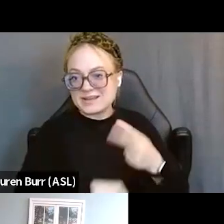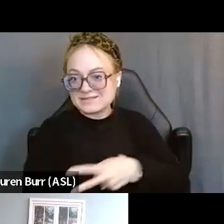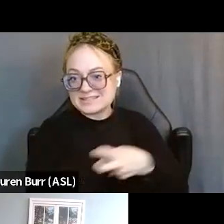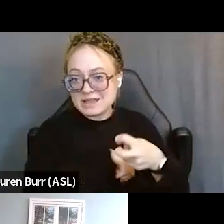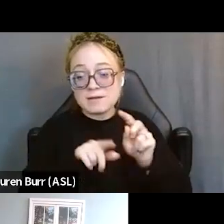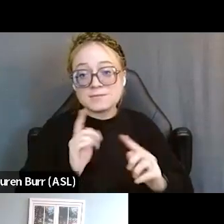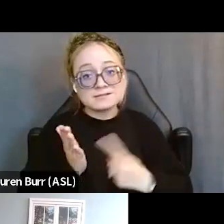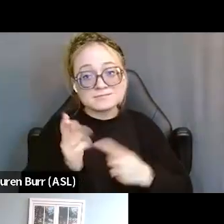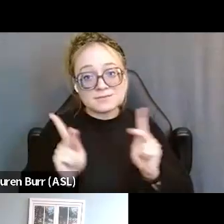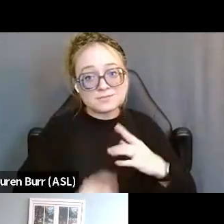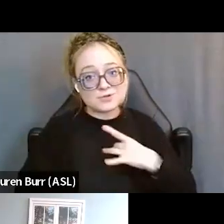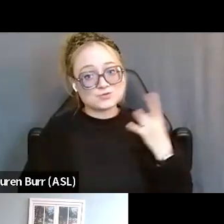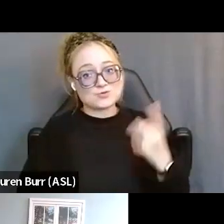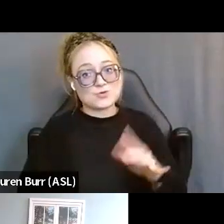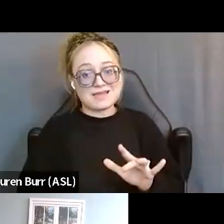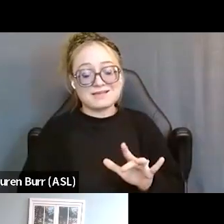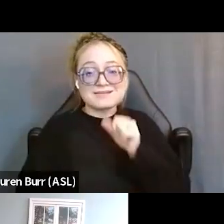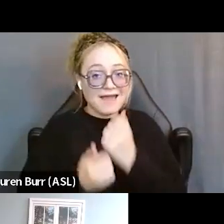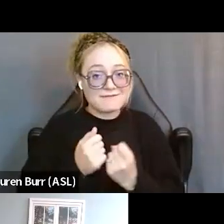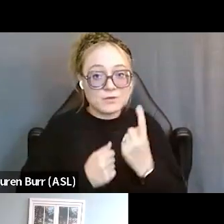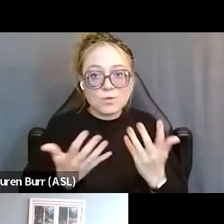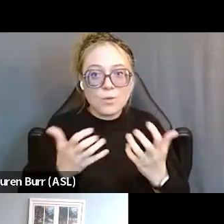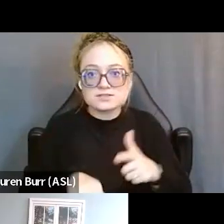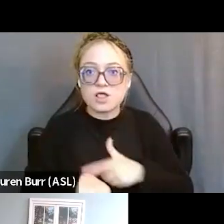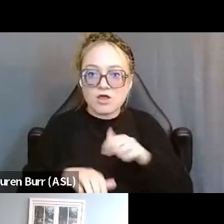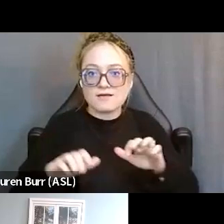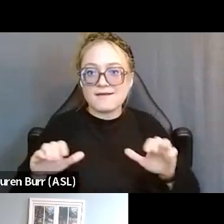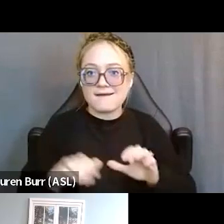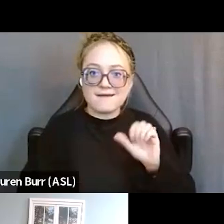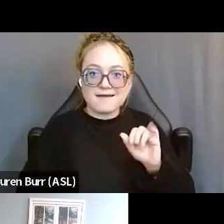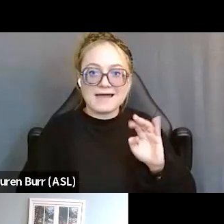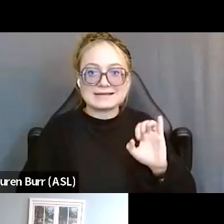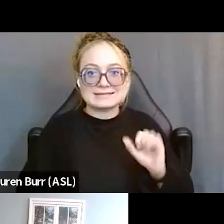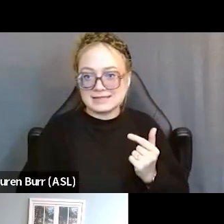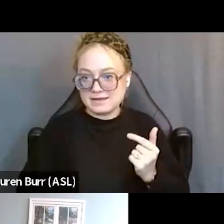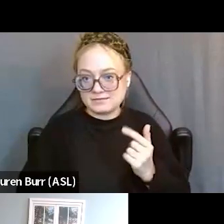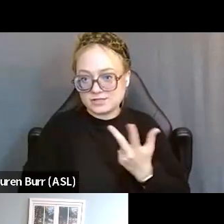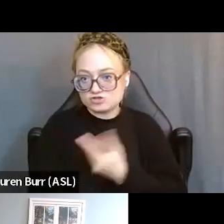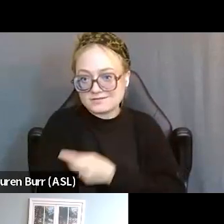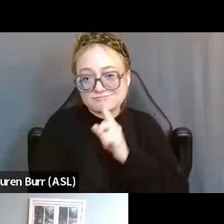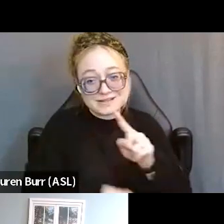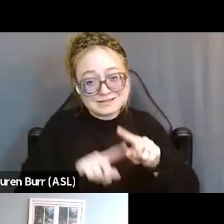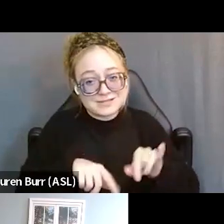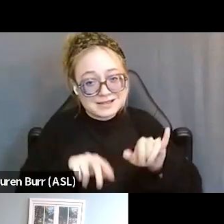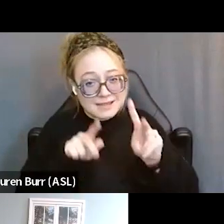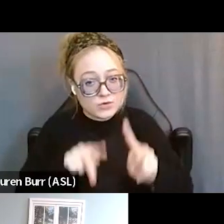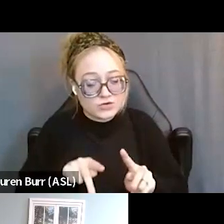Not everybody wants a long acting injection, right? It's very dependent on the person. And it goes back to what community resources you have.